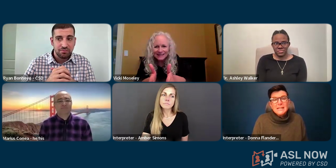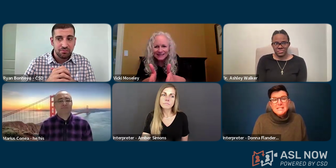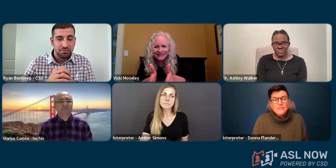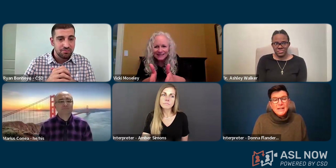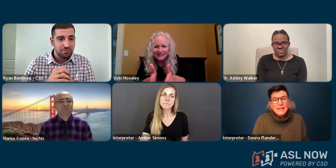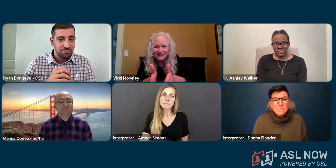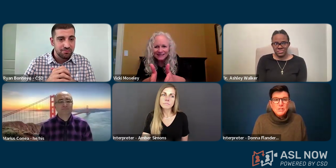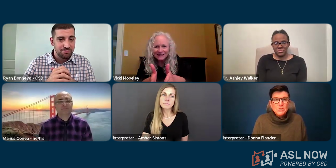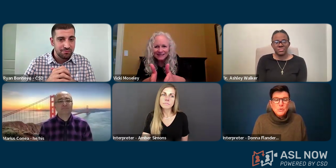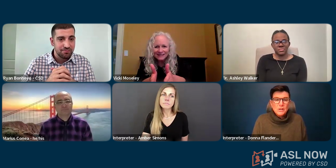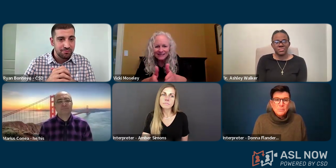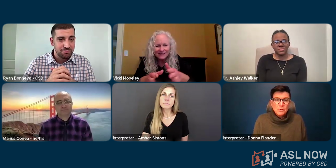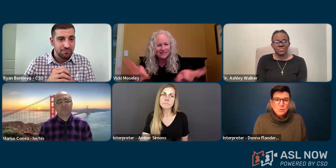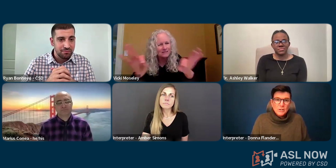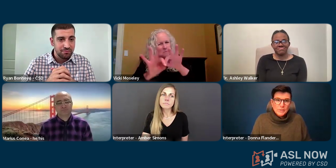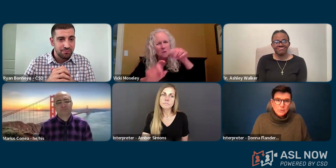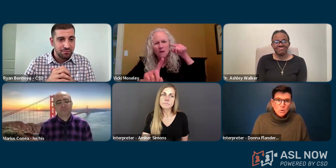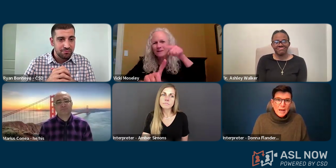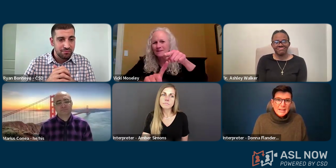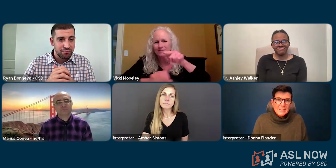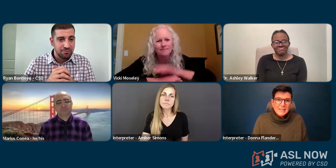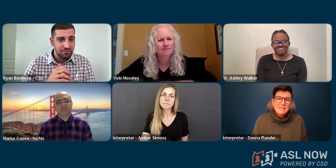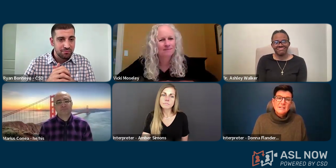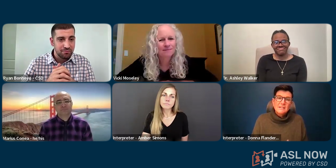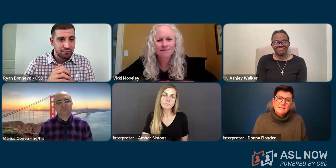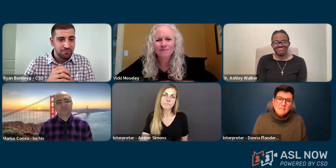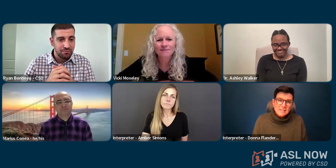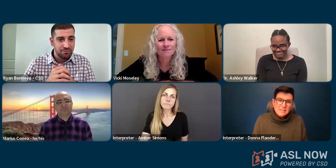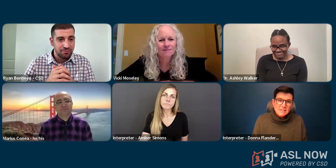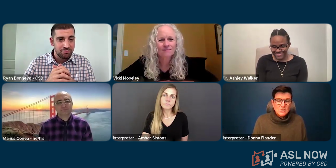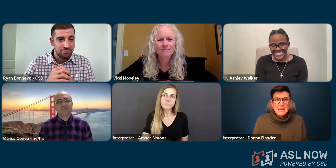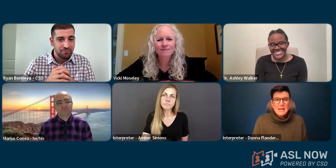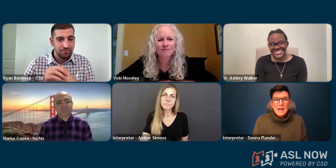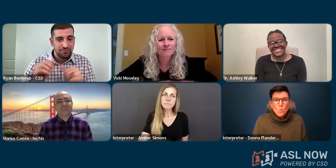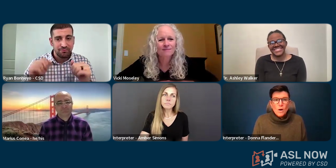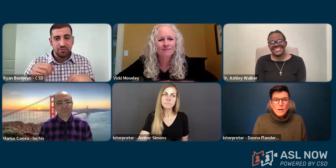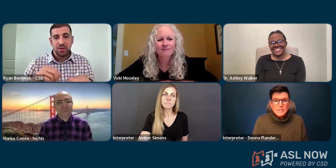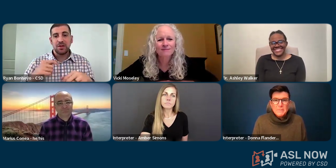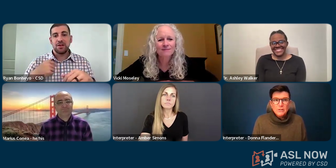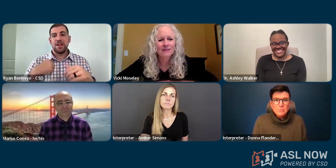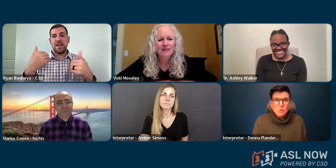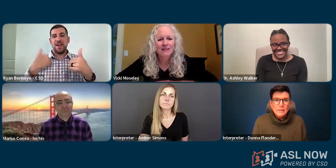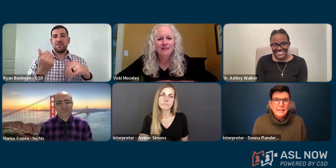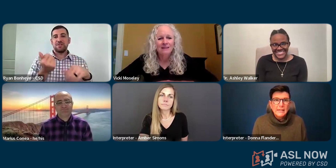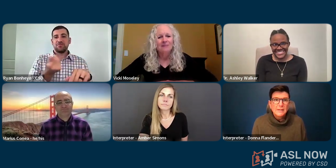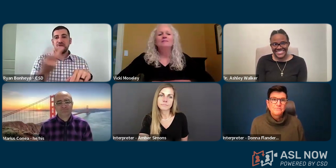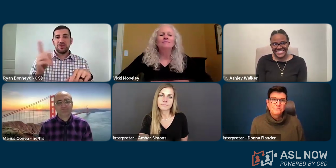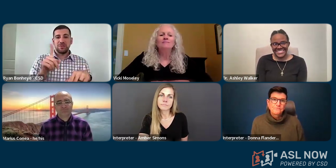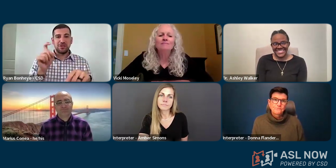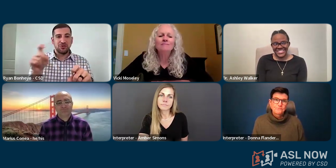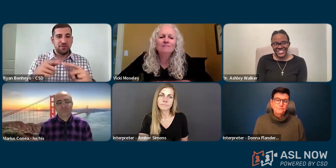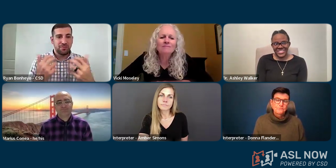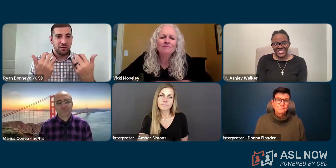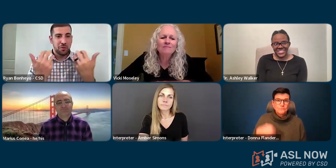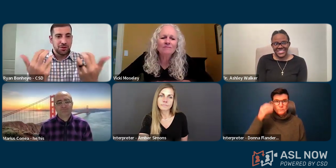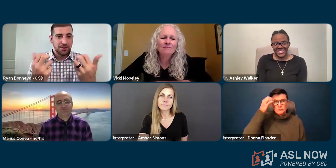but please, if I come to you, an employer with a request, listen to me. I want to be a better employee.